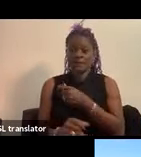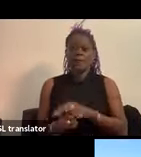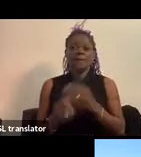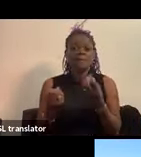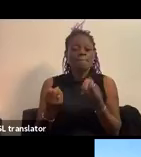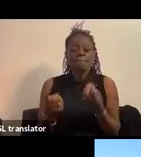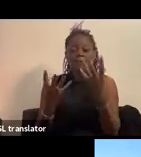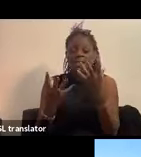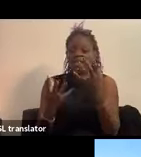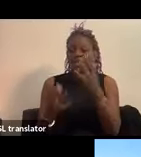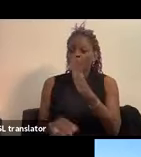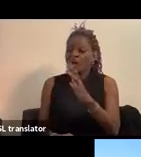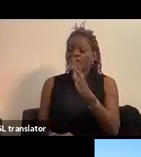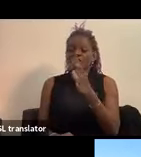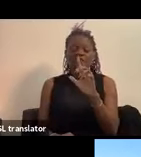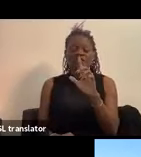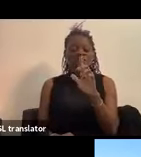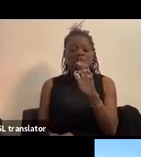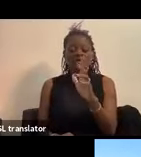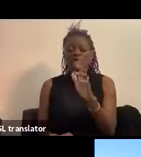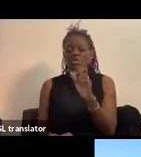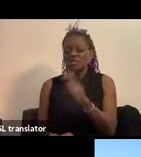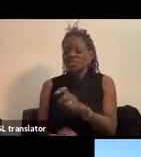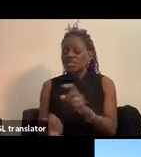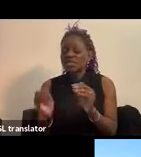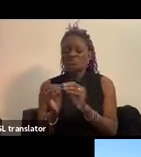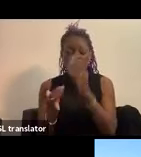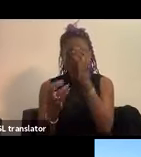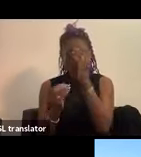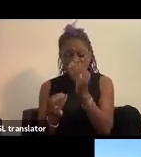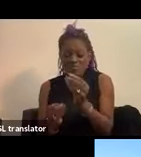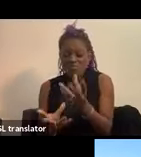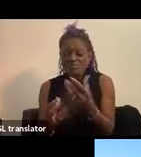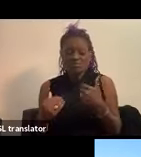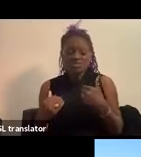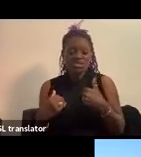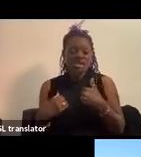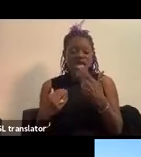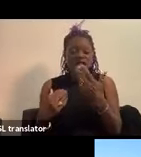information or most of them had concerns, but they really weren't resistant.